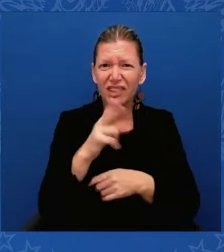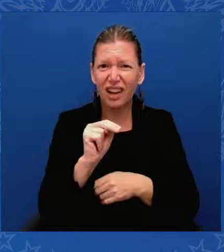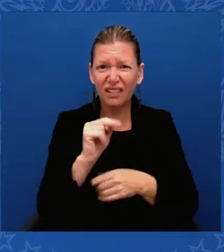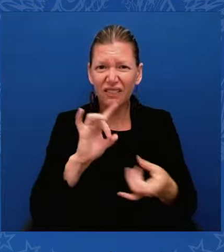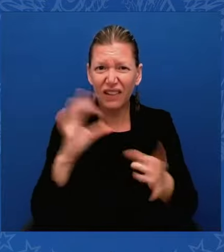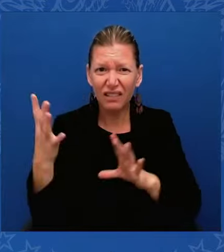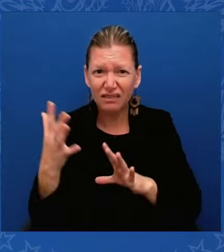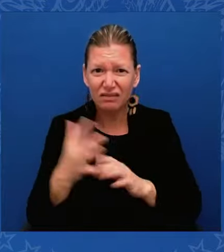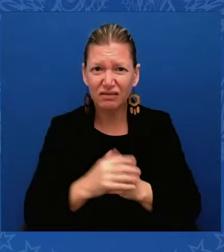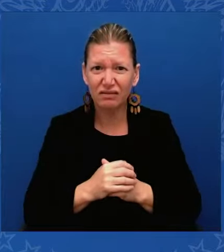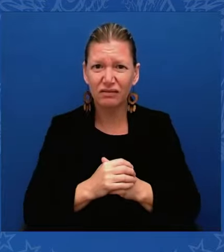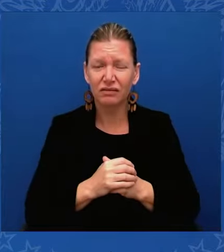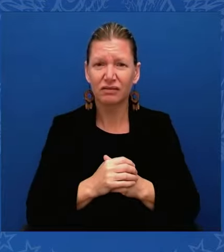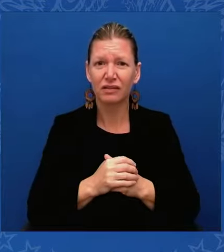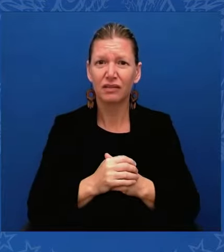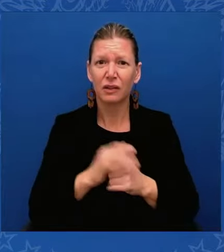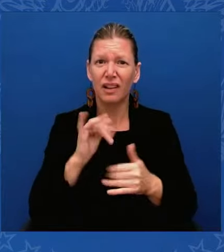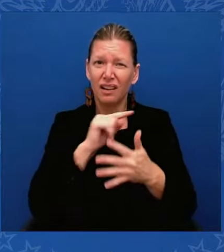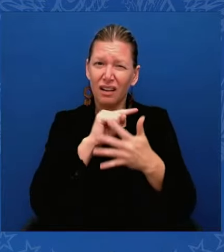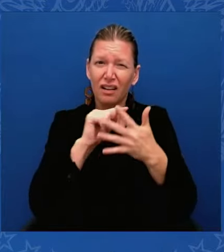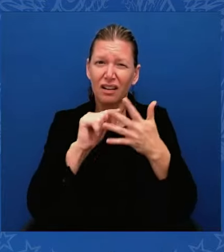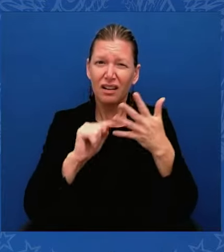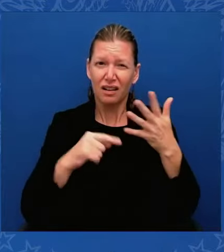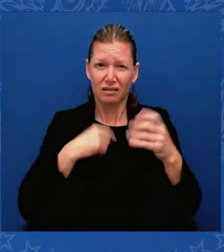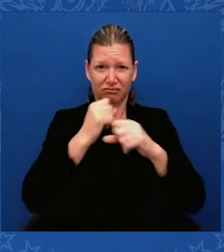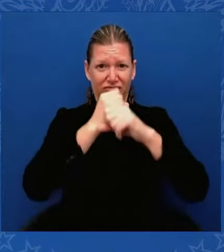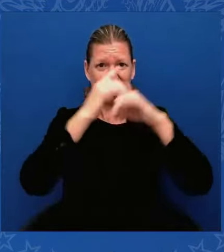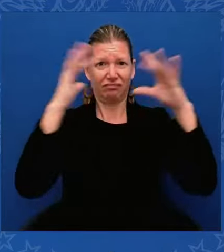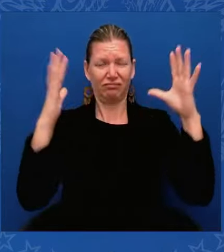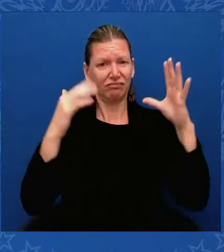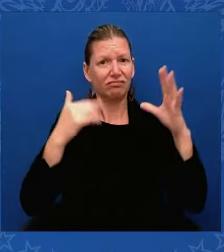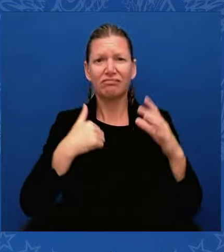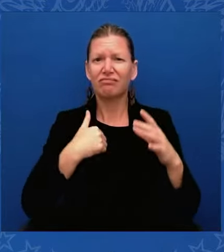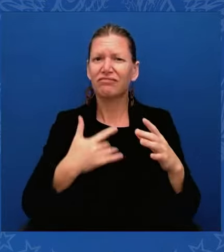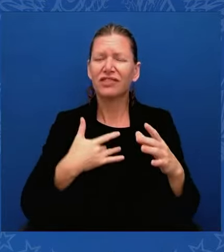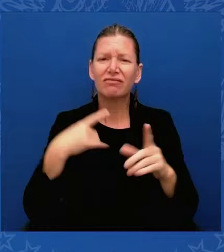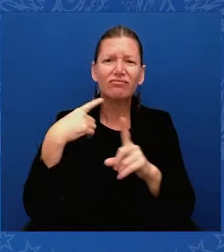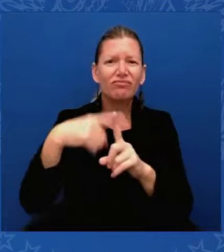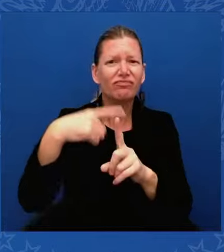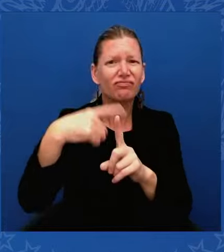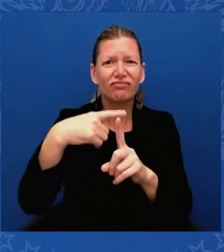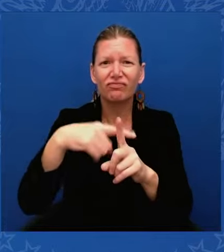We're the United States of America. And there's nothing beyond our capacity when we work together.